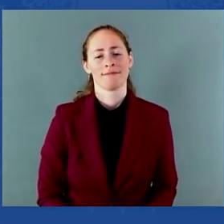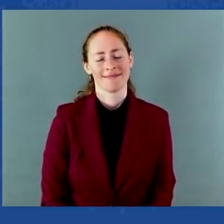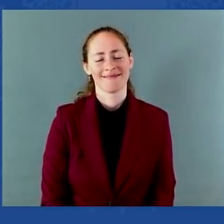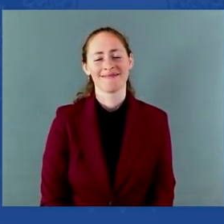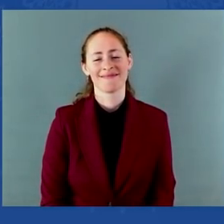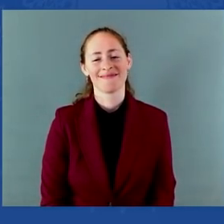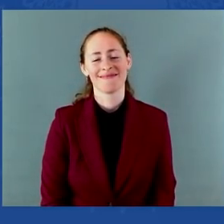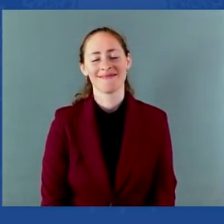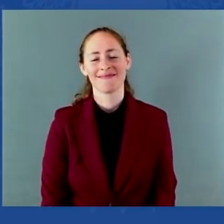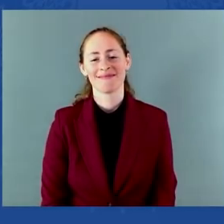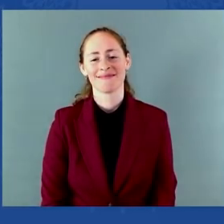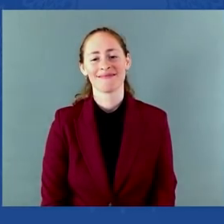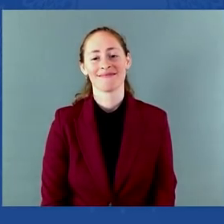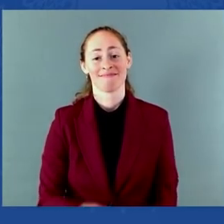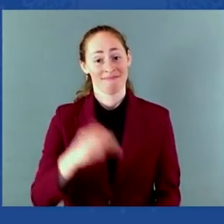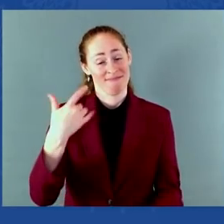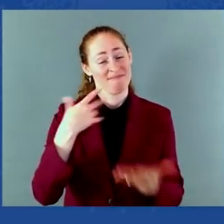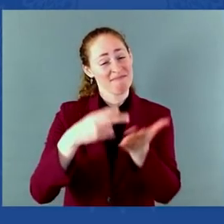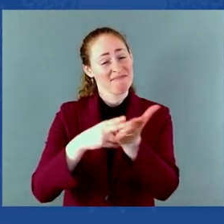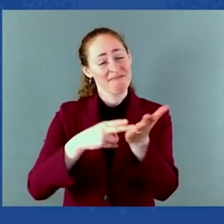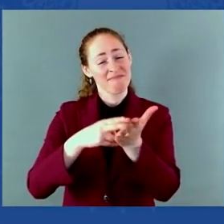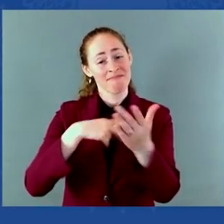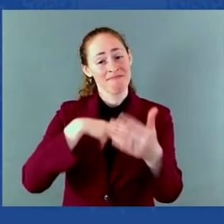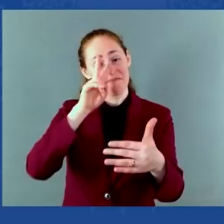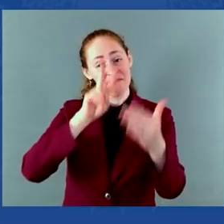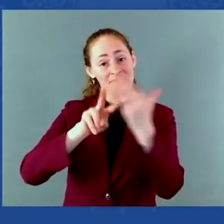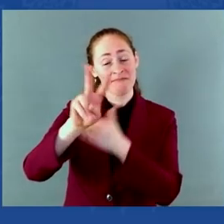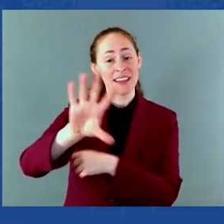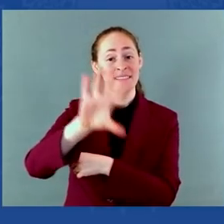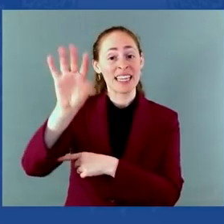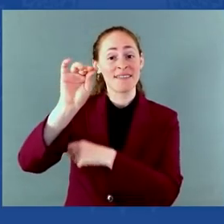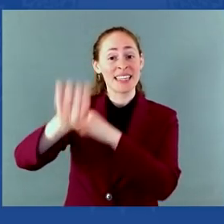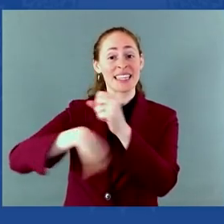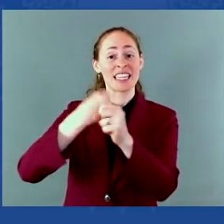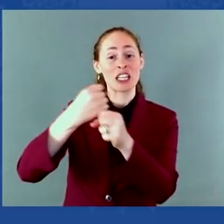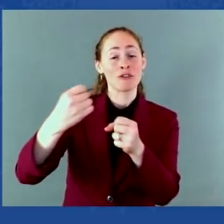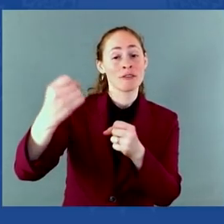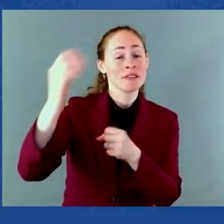when historians write about this moment, I think they're going to talk about this was the beginning of the time